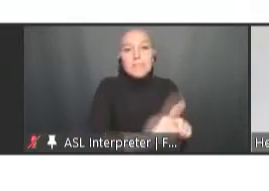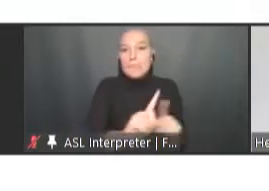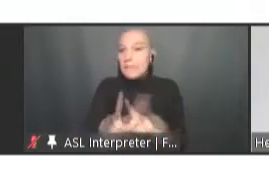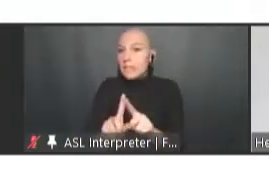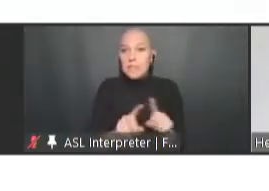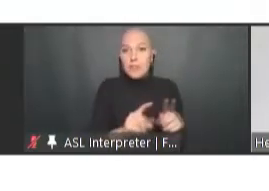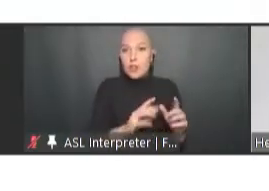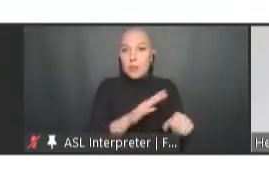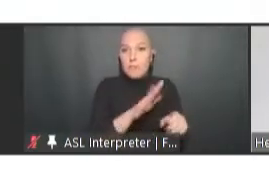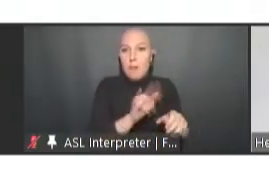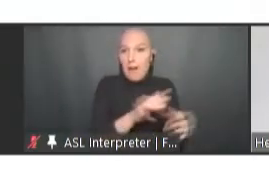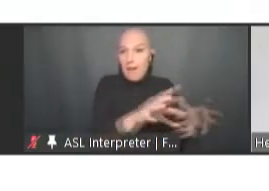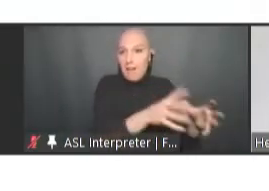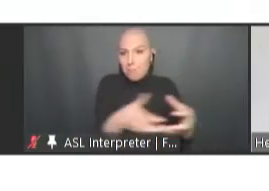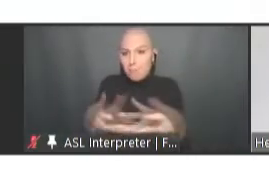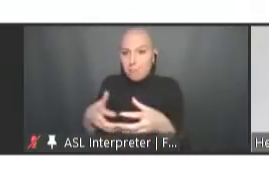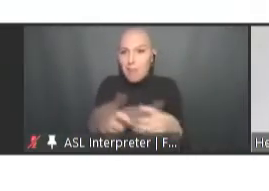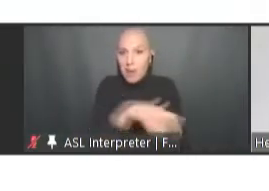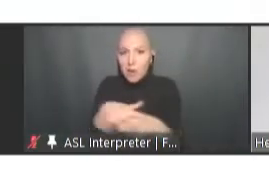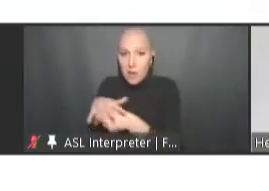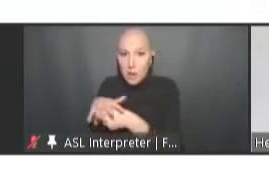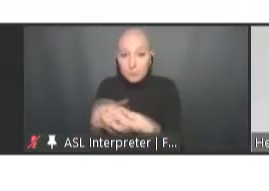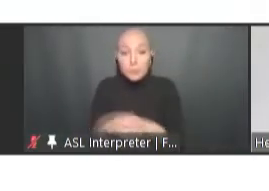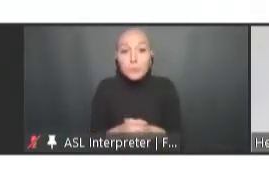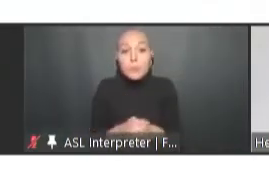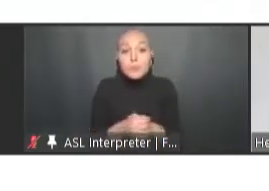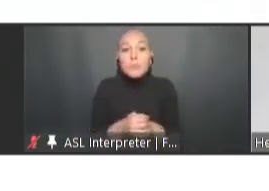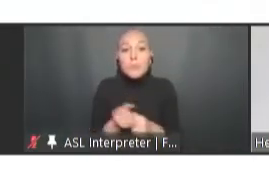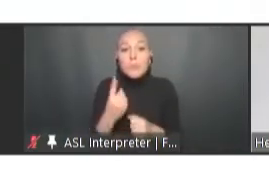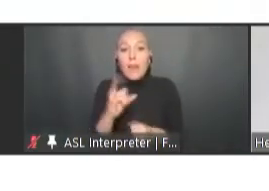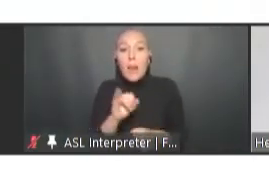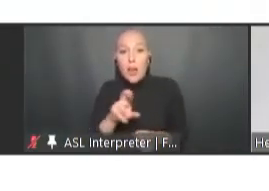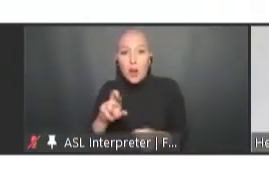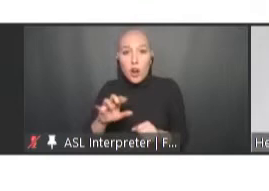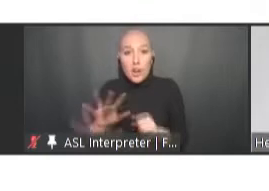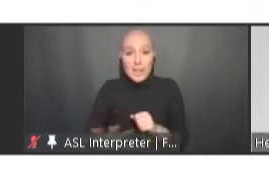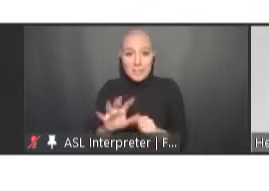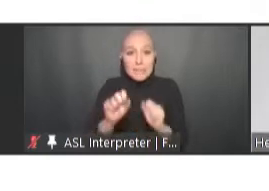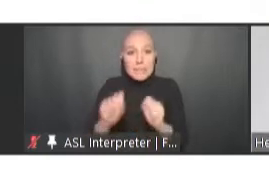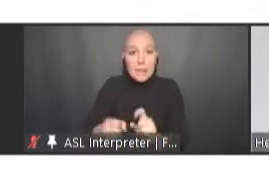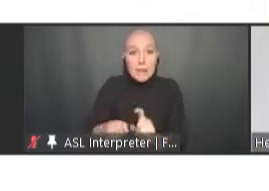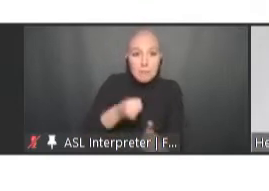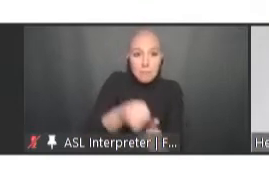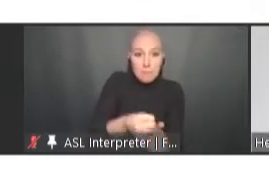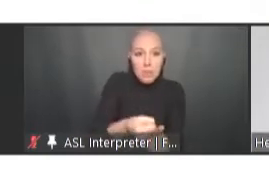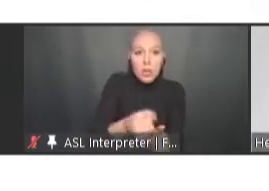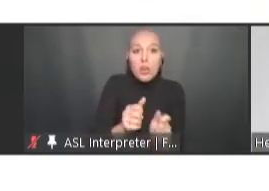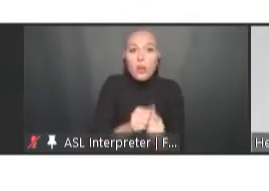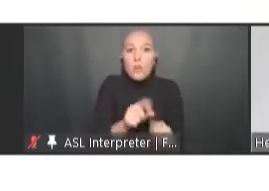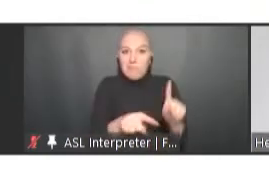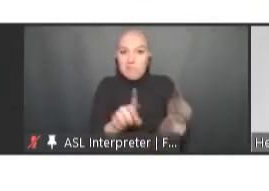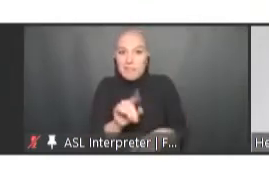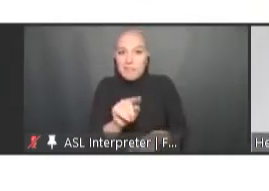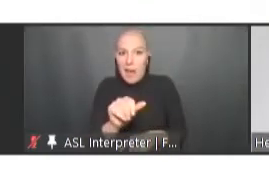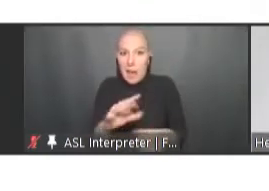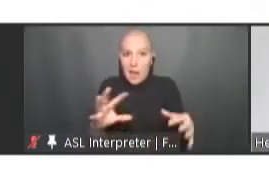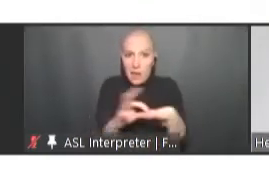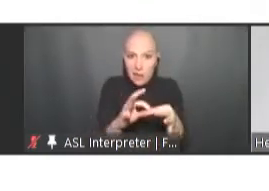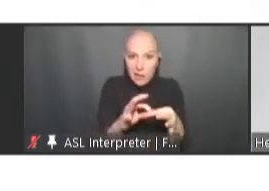could influence IRR estimates. Finally, the death -- the data represents 62 percent of